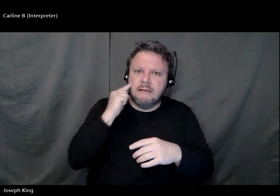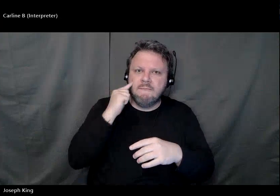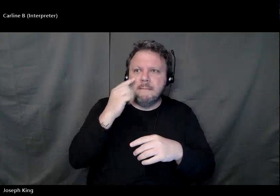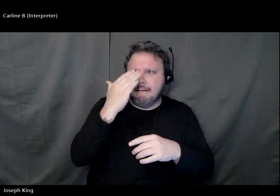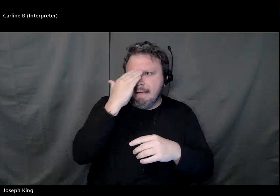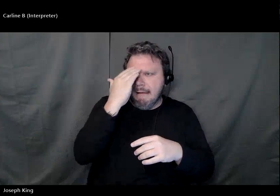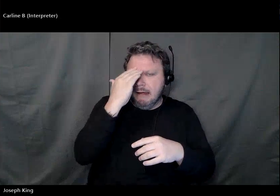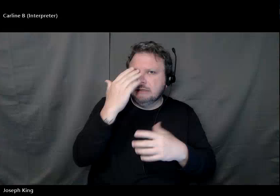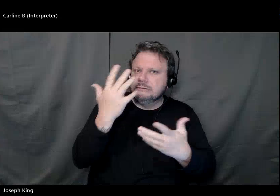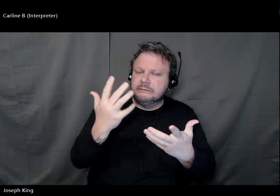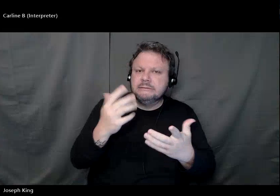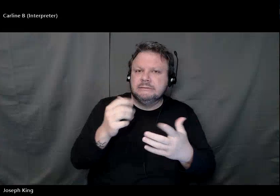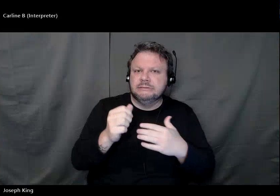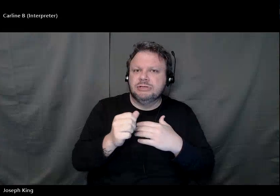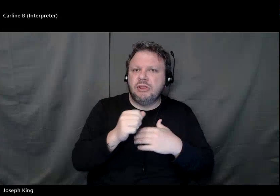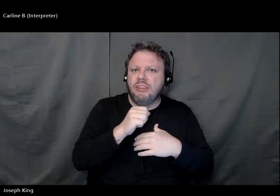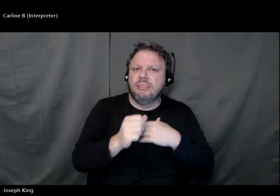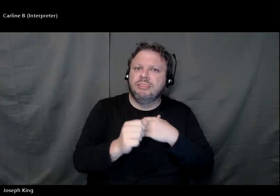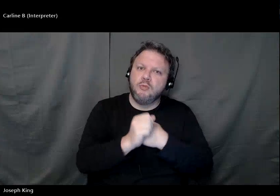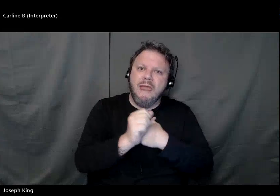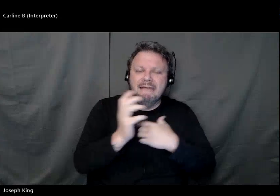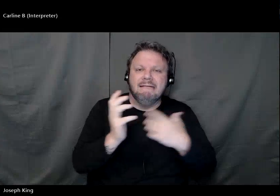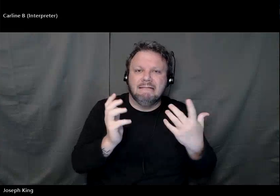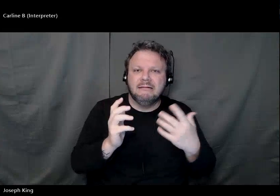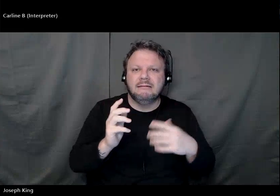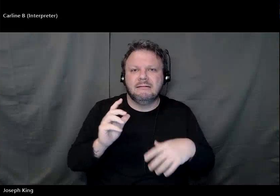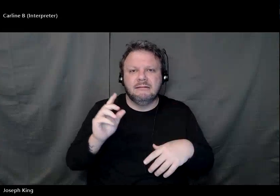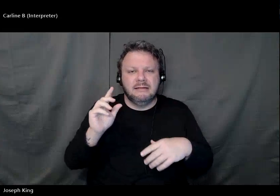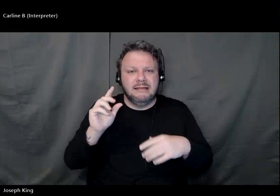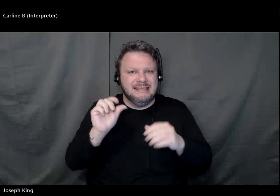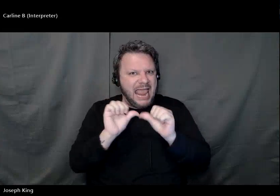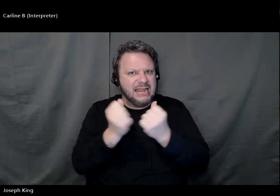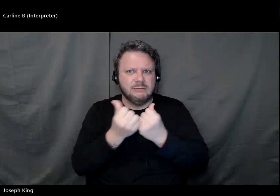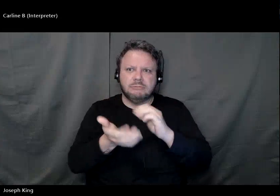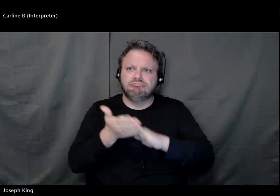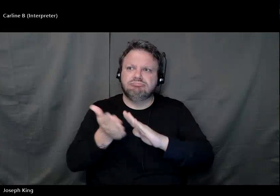Under threat, our federal agencies have operated for a long time with.